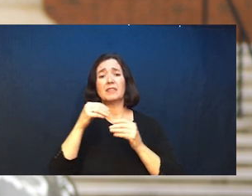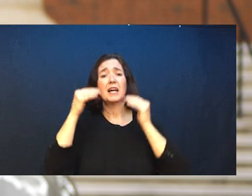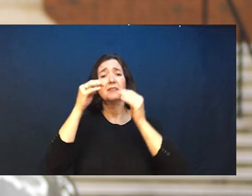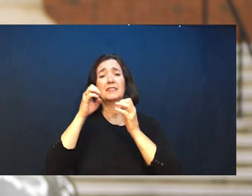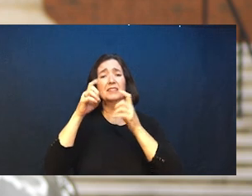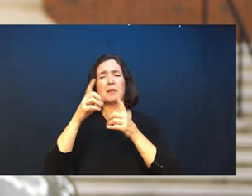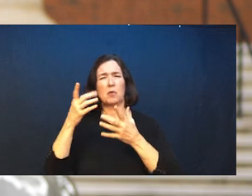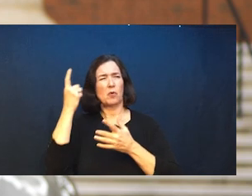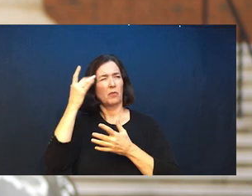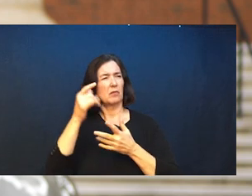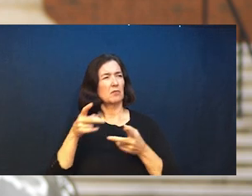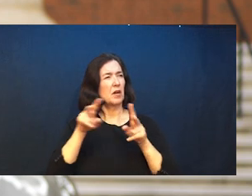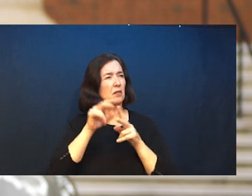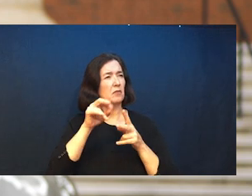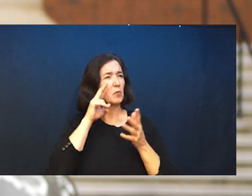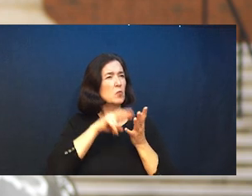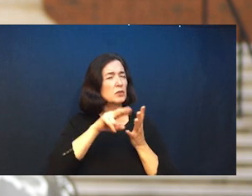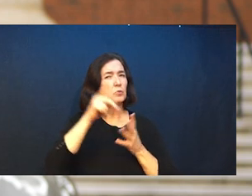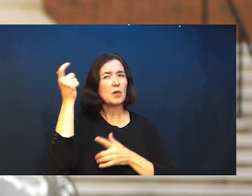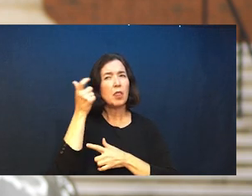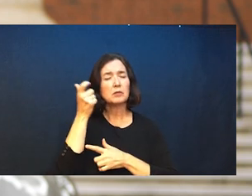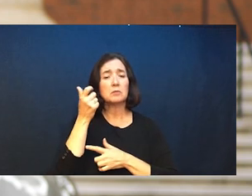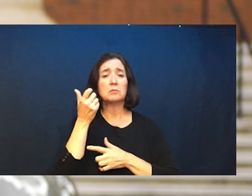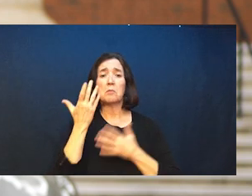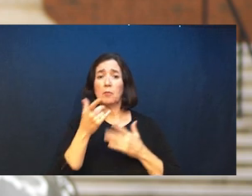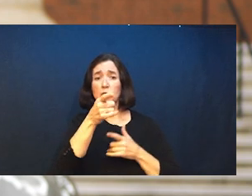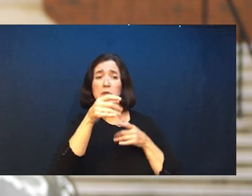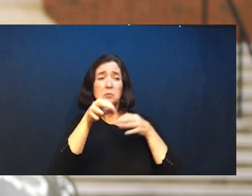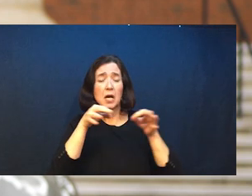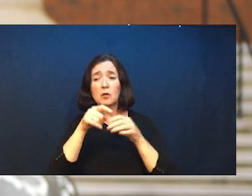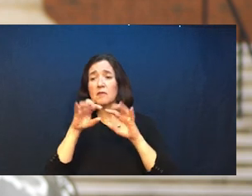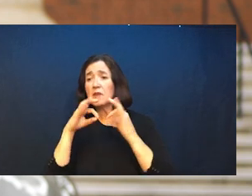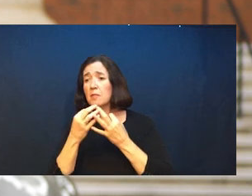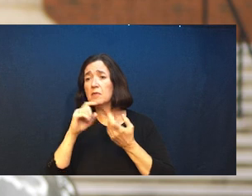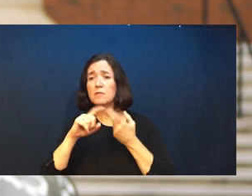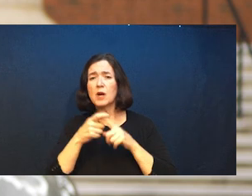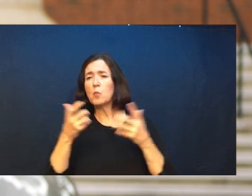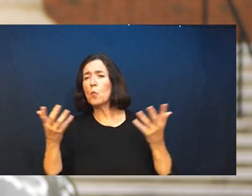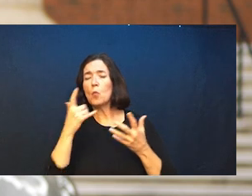and scholarship, and maybe you've had to explain to your family and friends what your graduate research has been about.